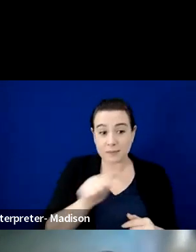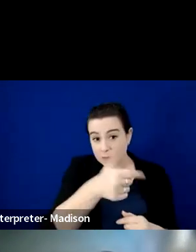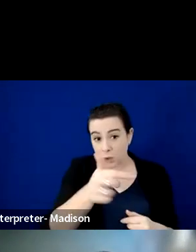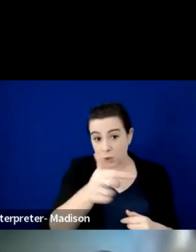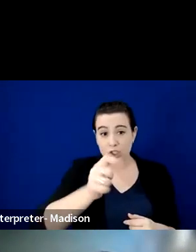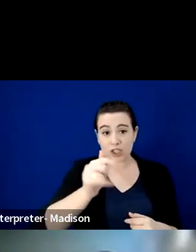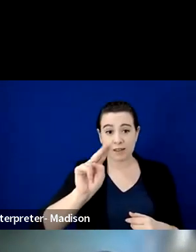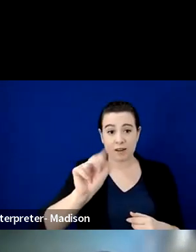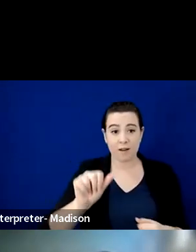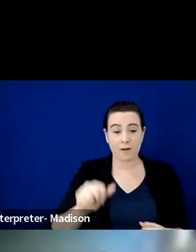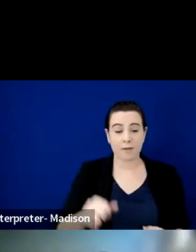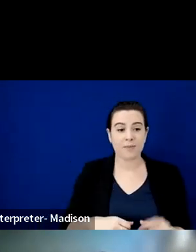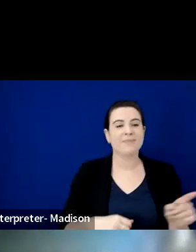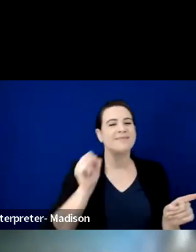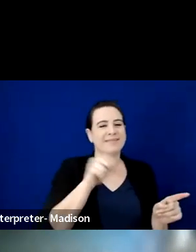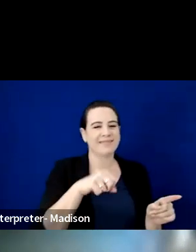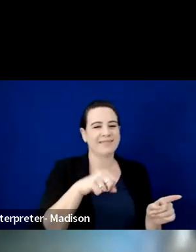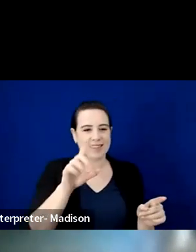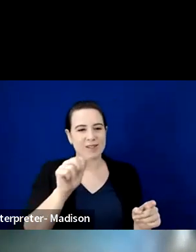But that's really the goal that we're working towards in this particular strategy. Regina.